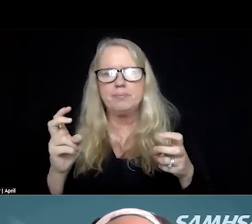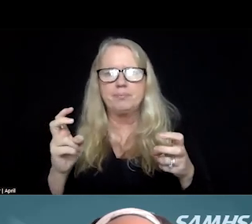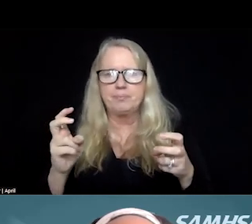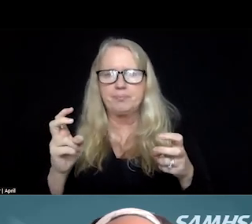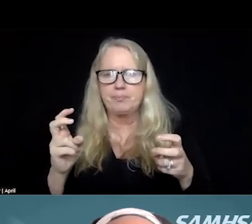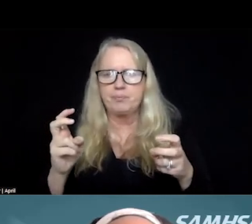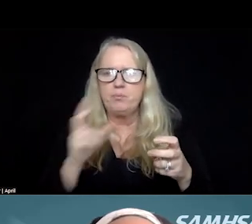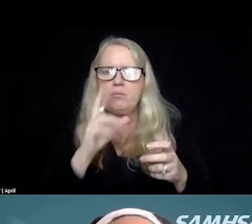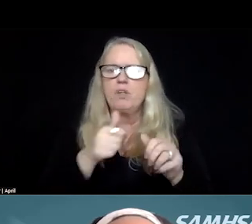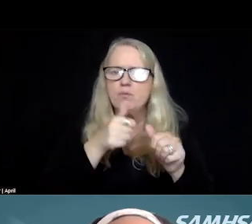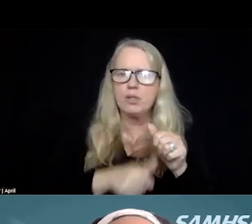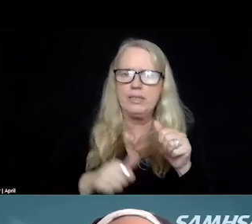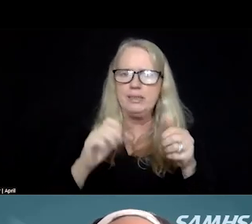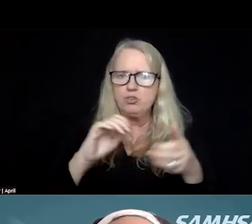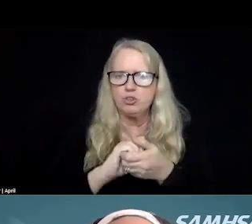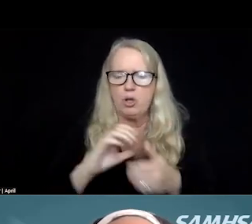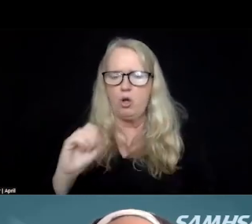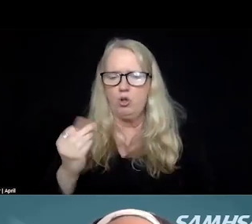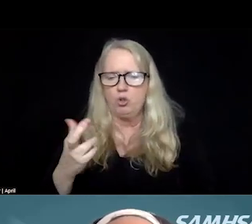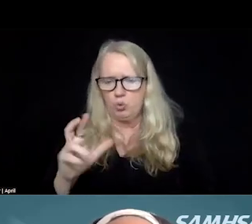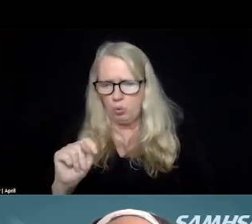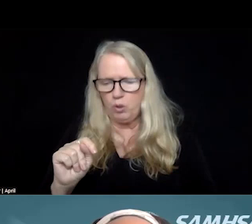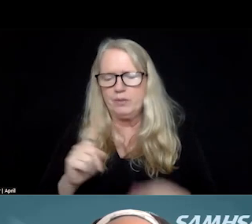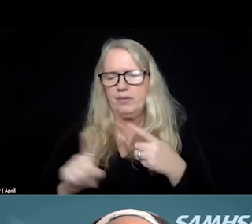EACH COHORT AND ESTABLISHED SAME DAY ACCESS TO BEHAVIORAL